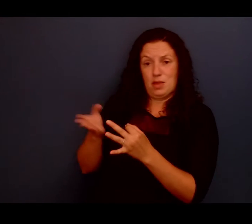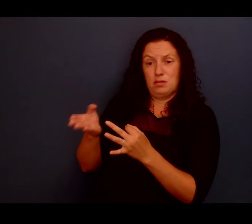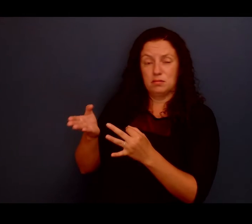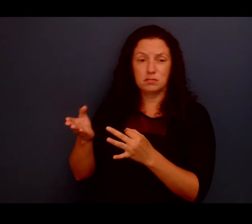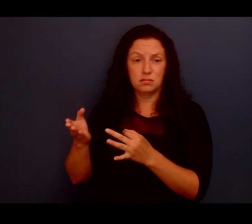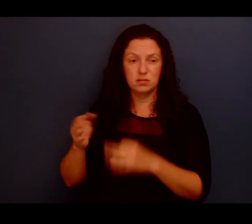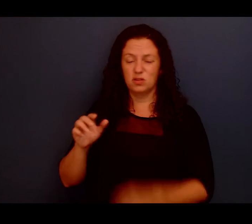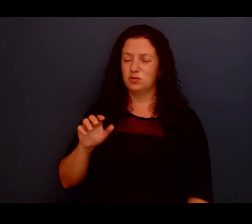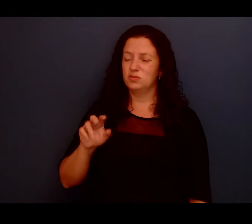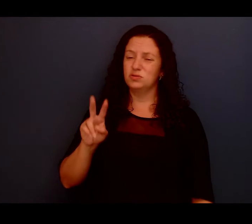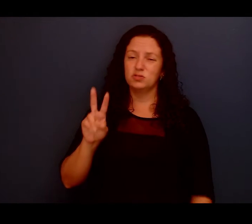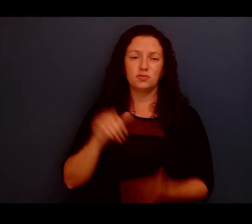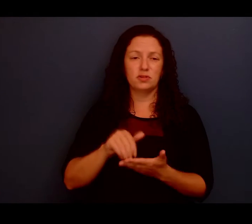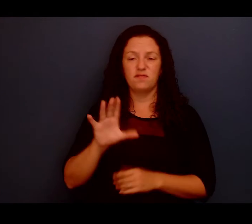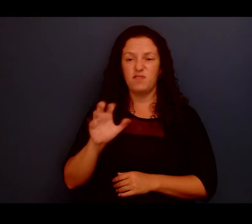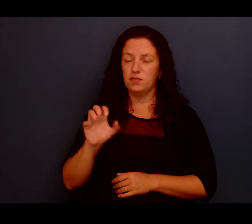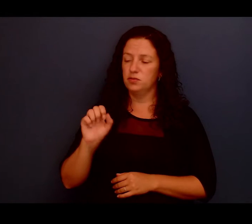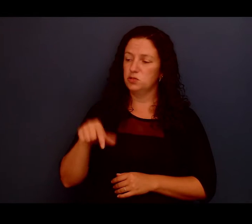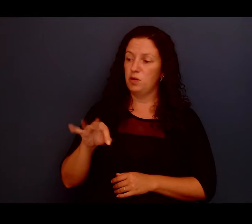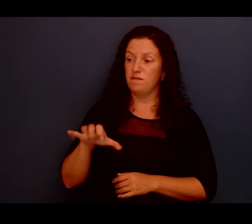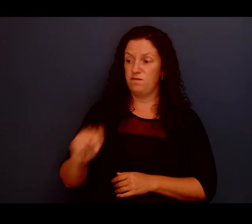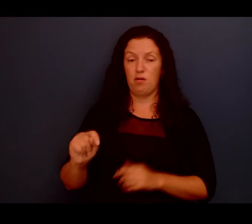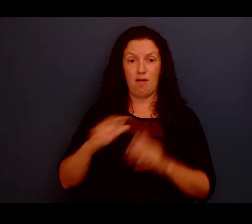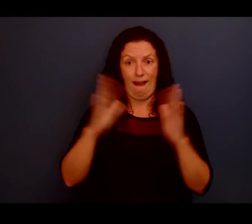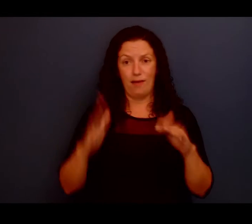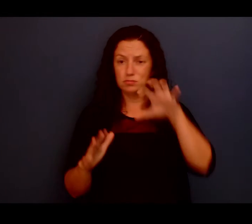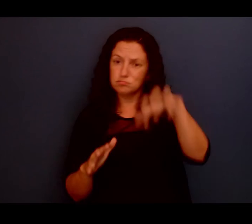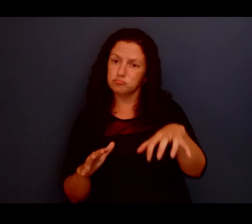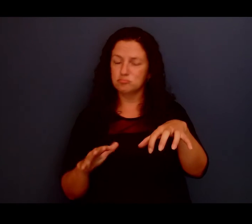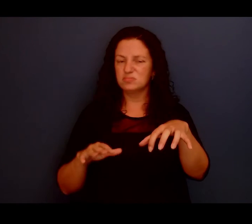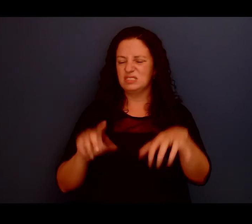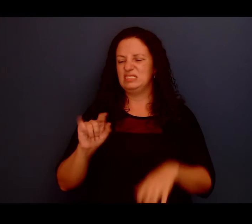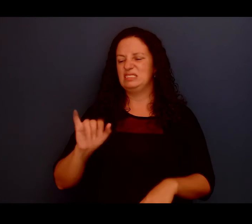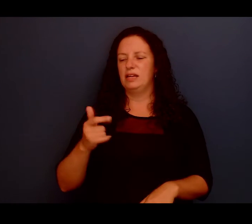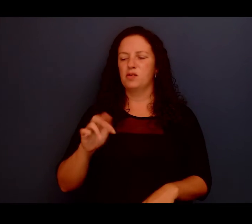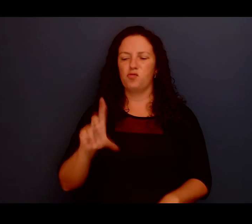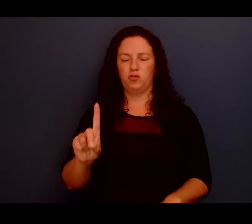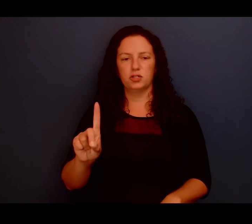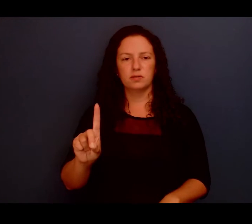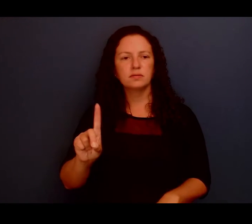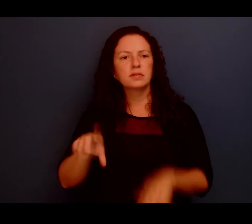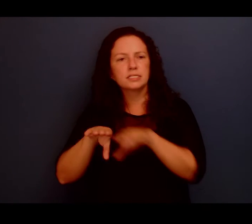2,500 square foot log cabin down in Tigard. This is the balcony that looks over the marsh